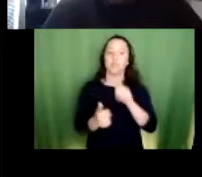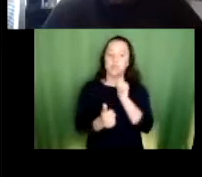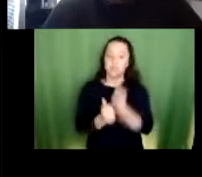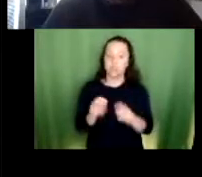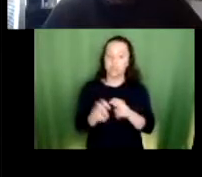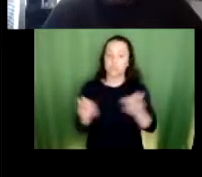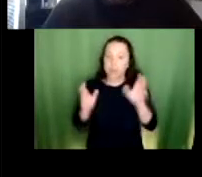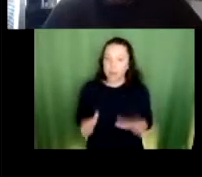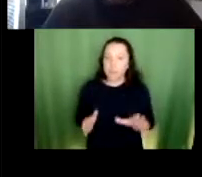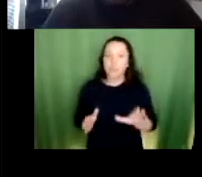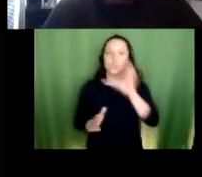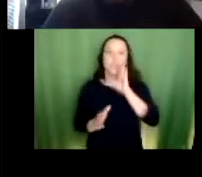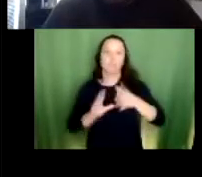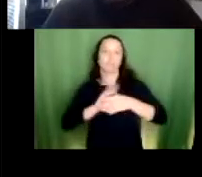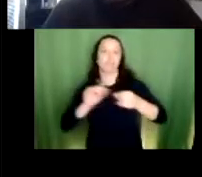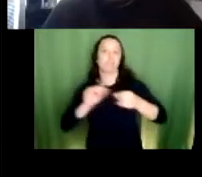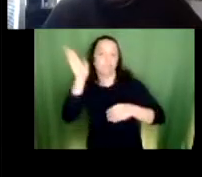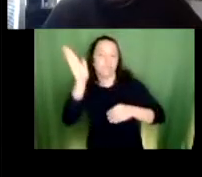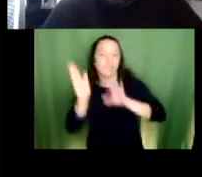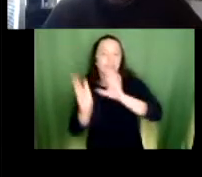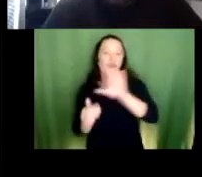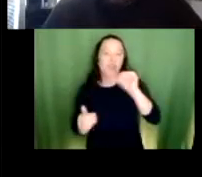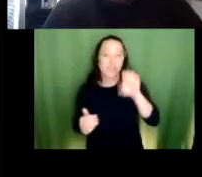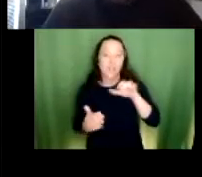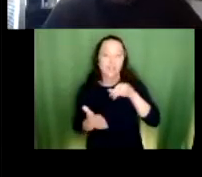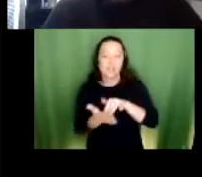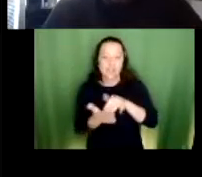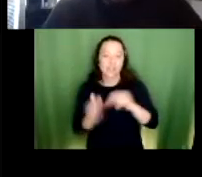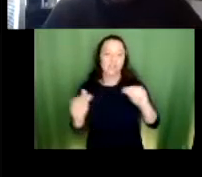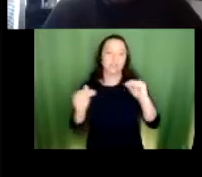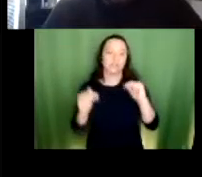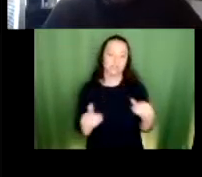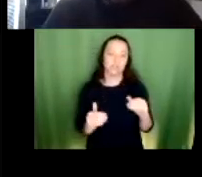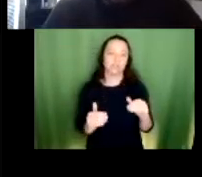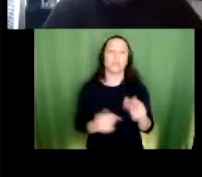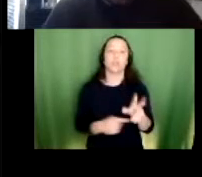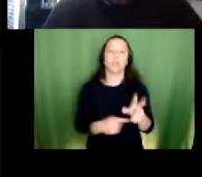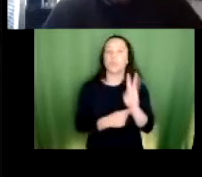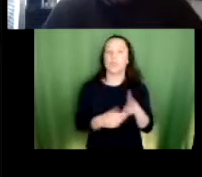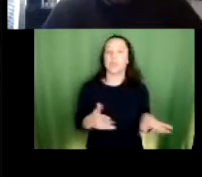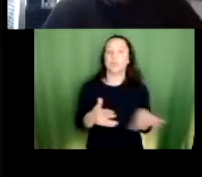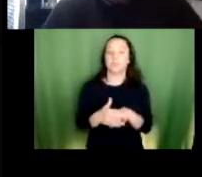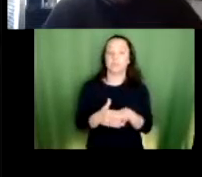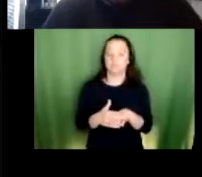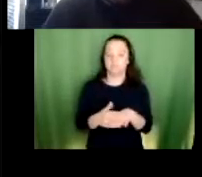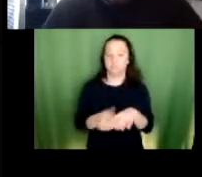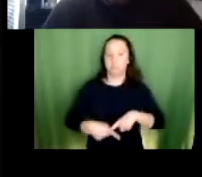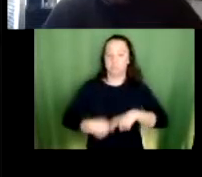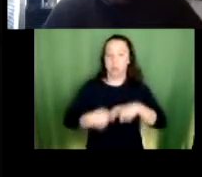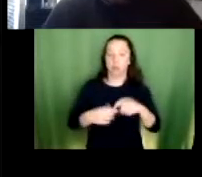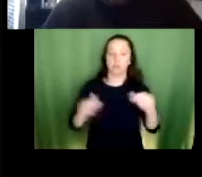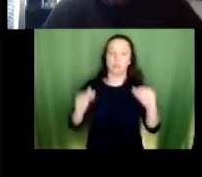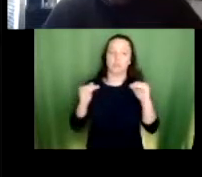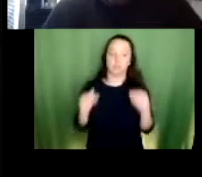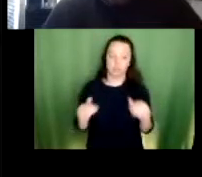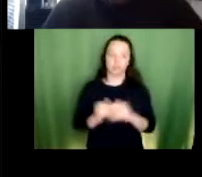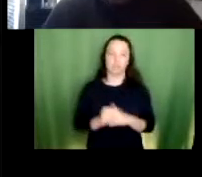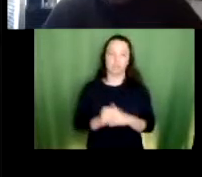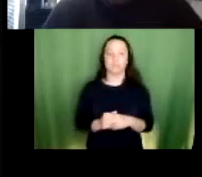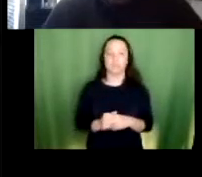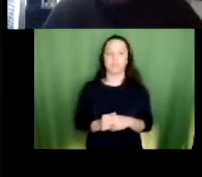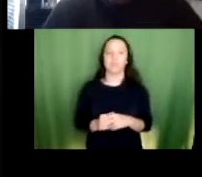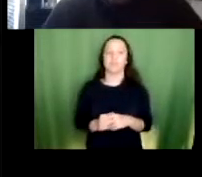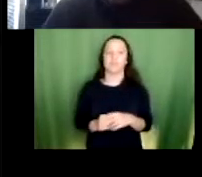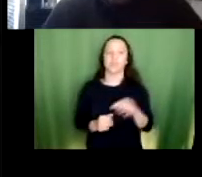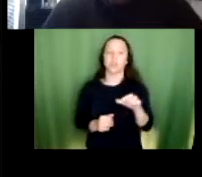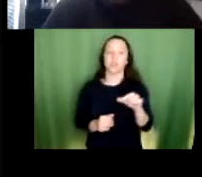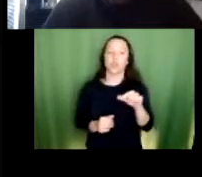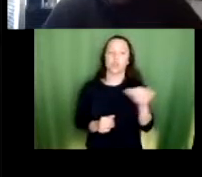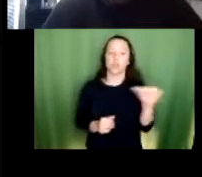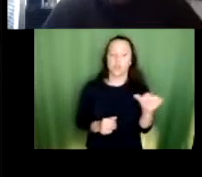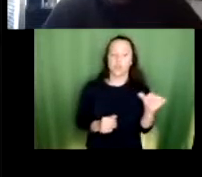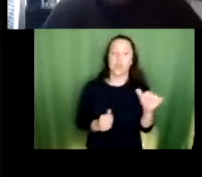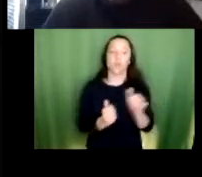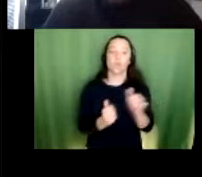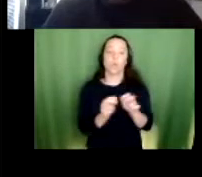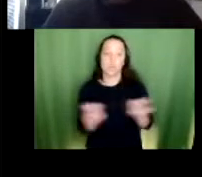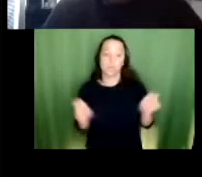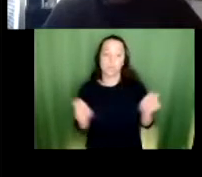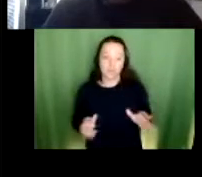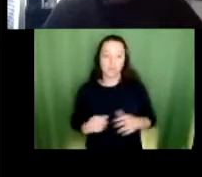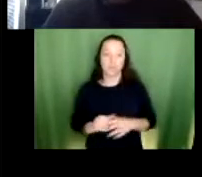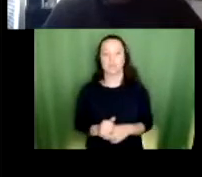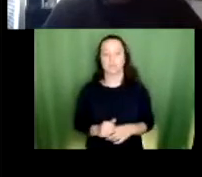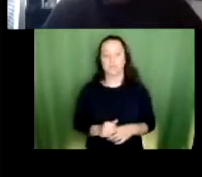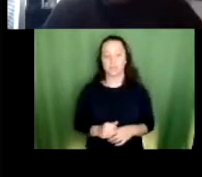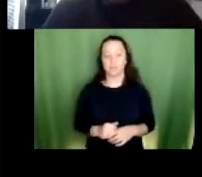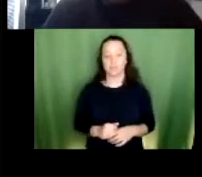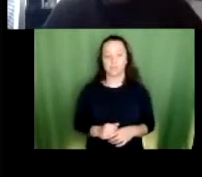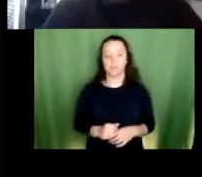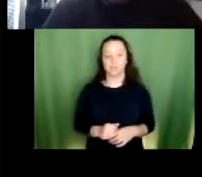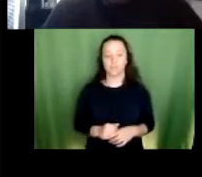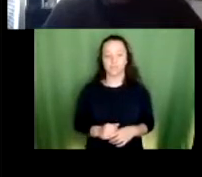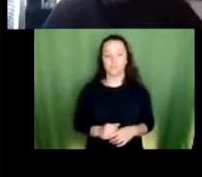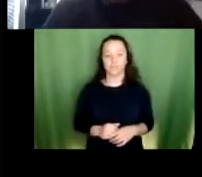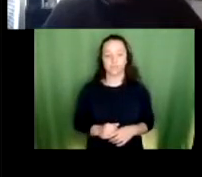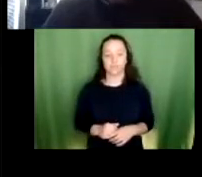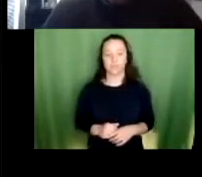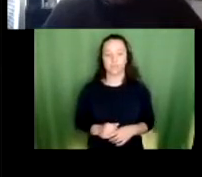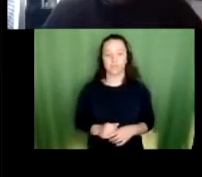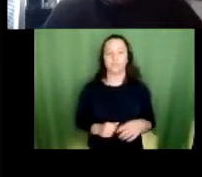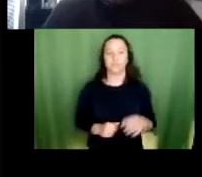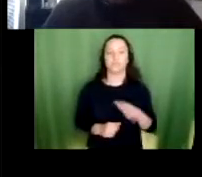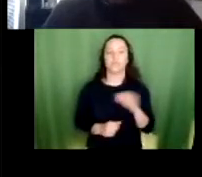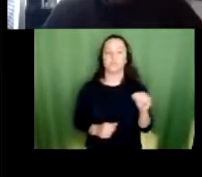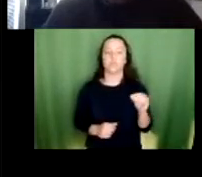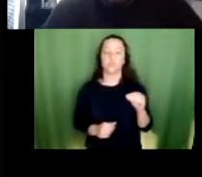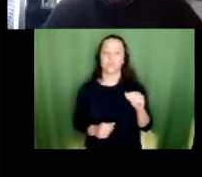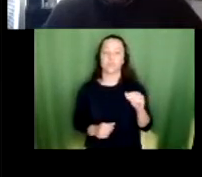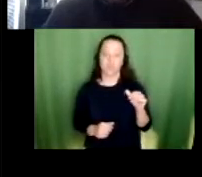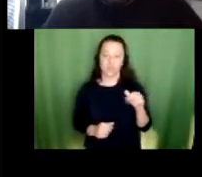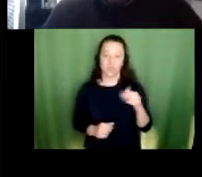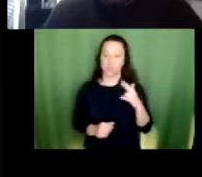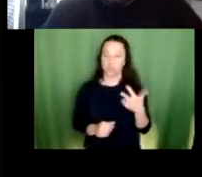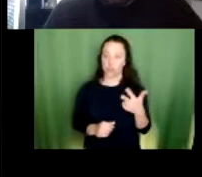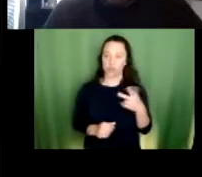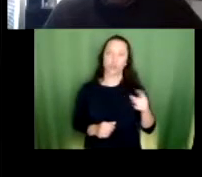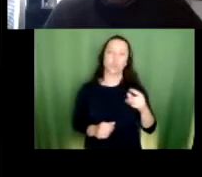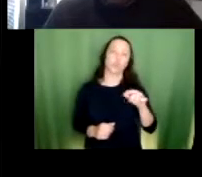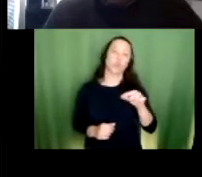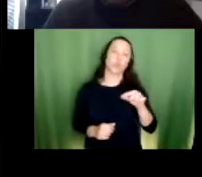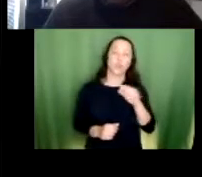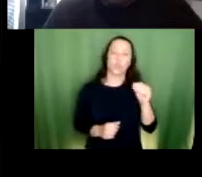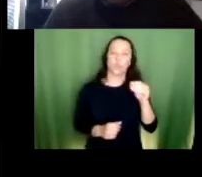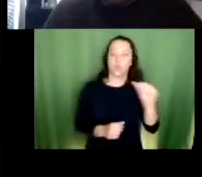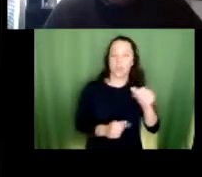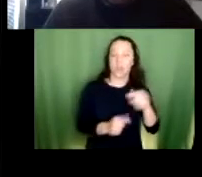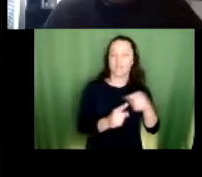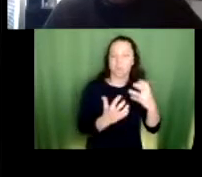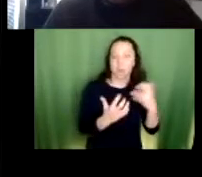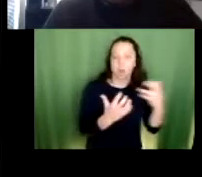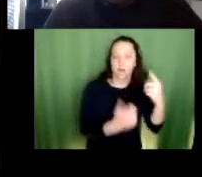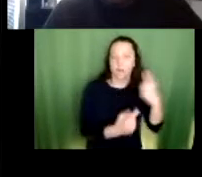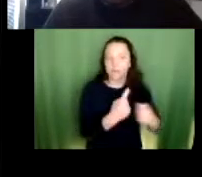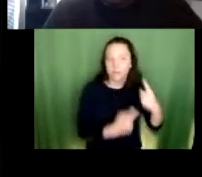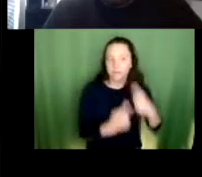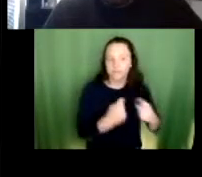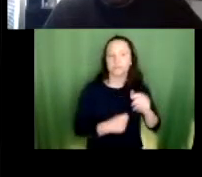2-minute pause; Act 2: Q & A to panelists; Act 3: Q & A from audience and wrap ups.